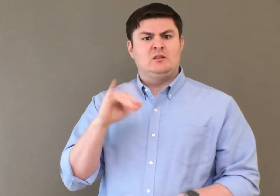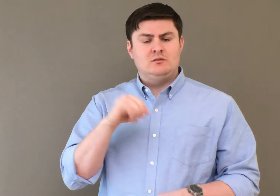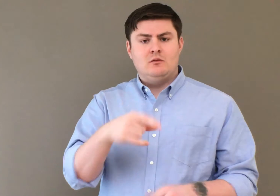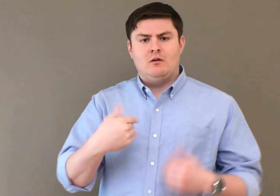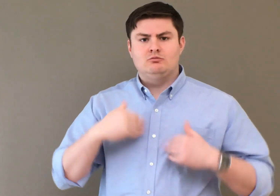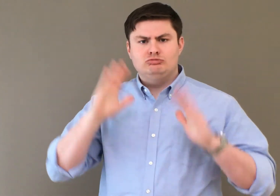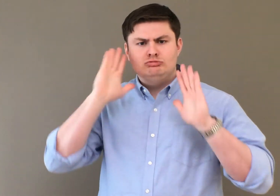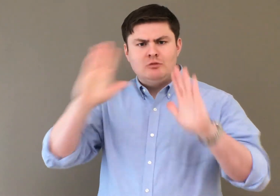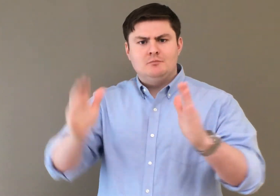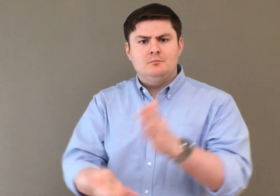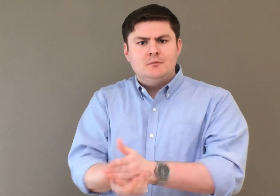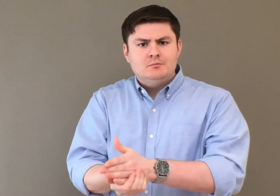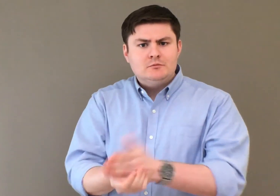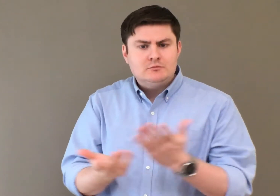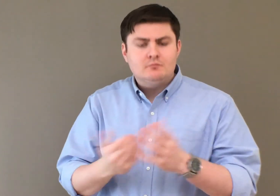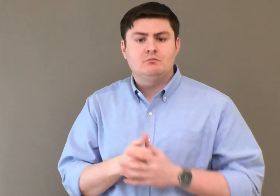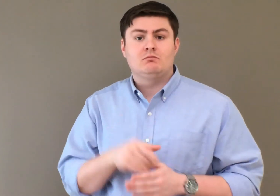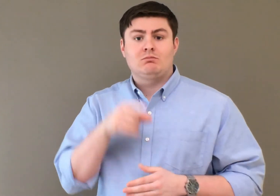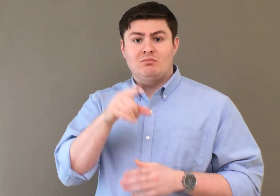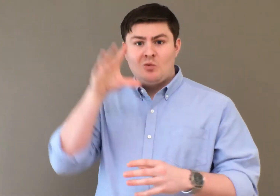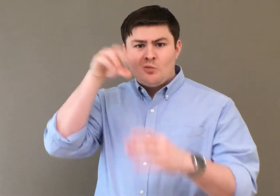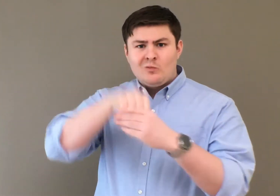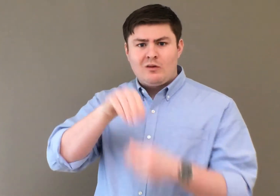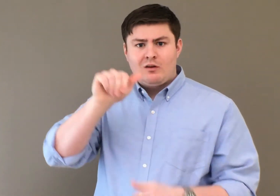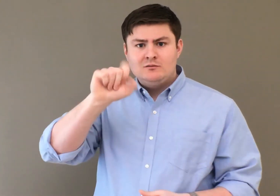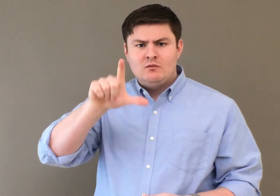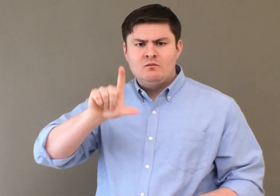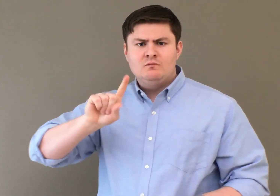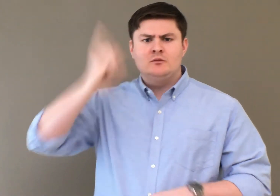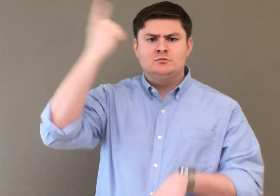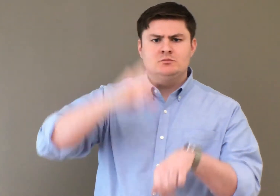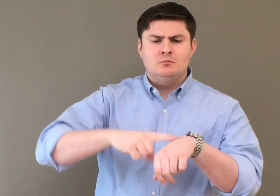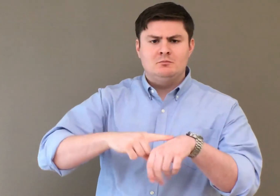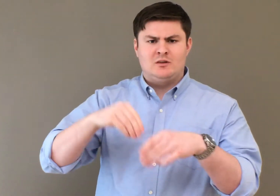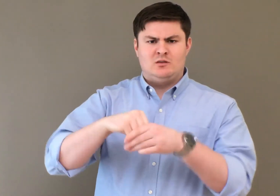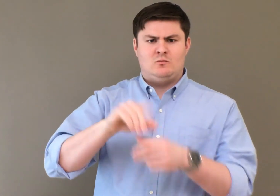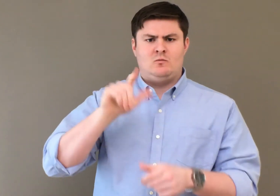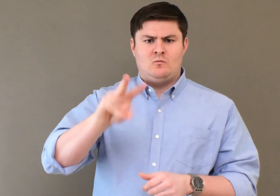EHDI, including one really great addition which explicitly added American Sign Language,